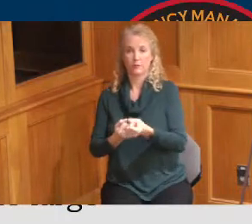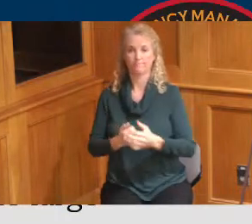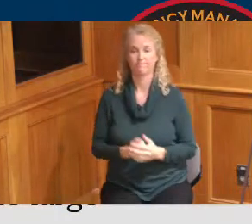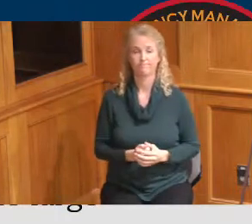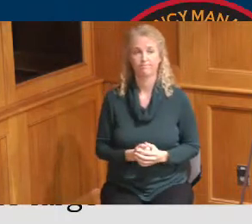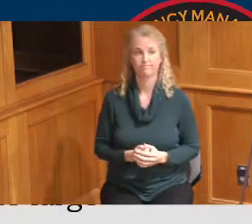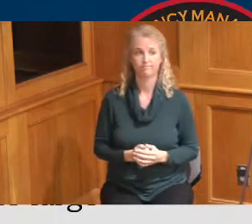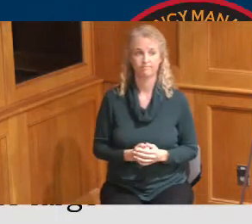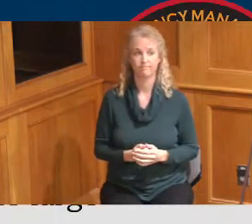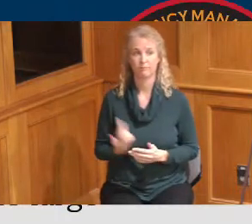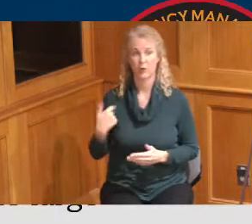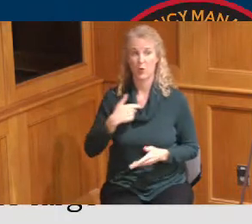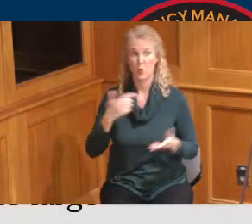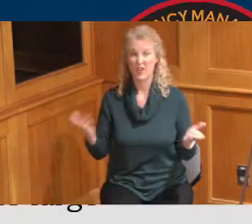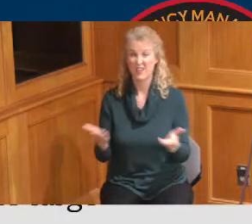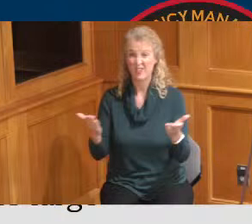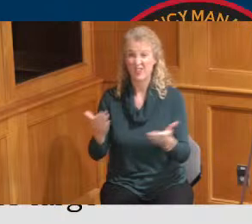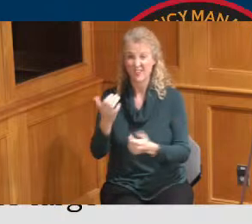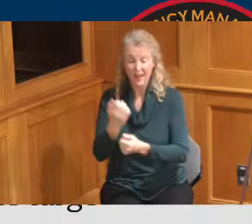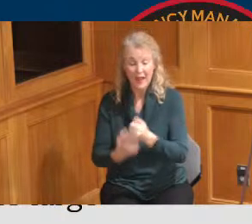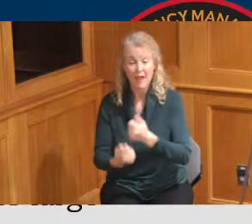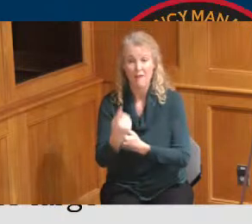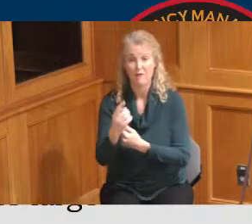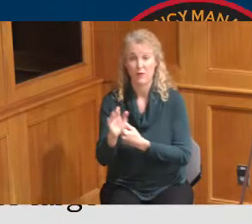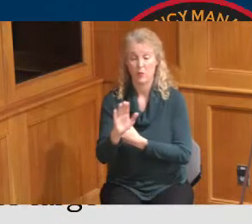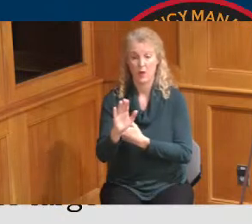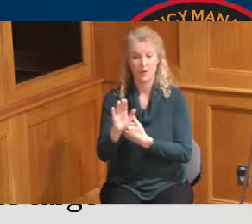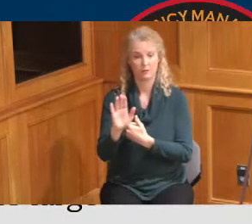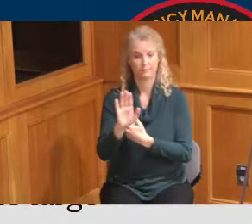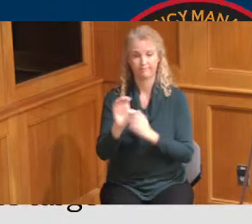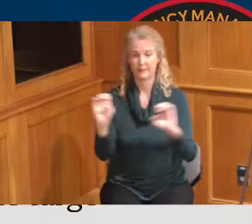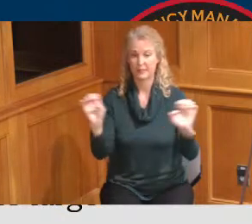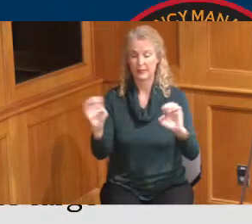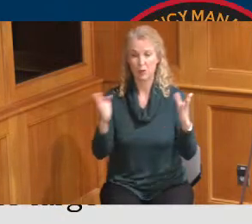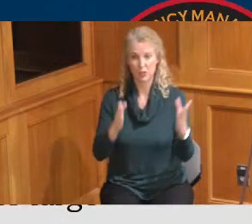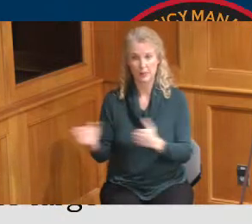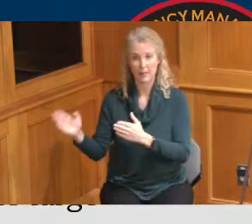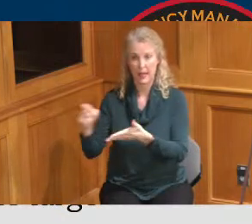so we do encourage all of our communities have Emergency Operations plans as well probably if